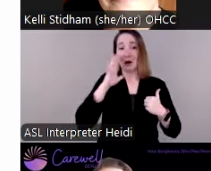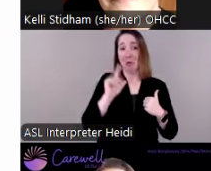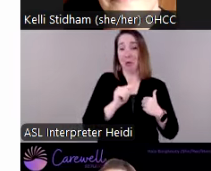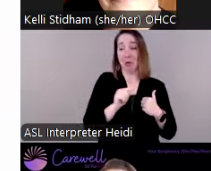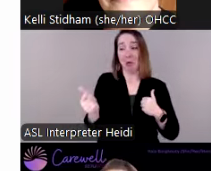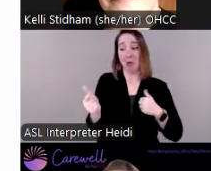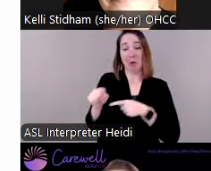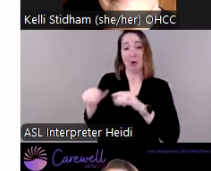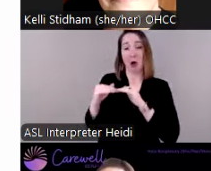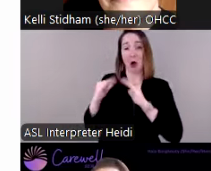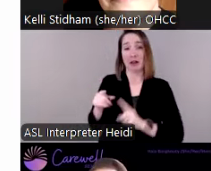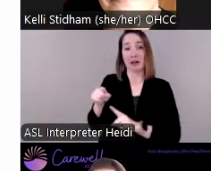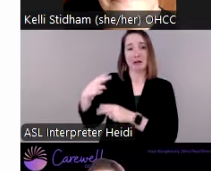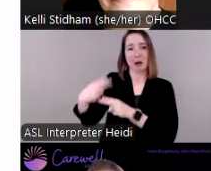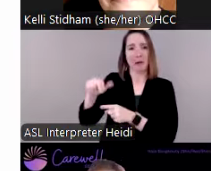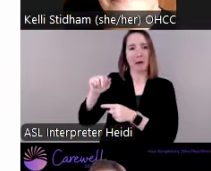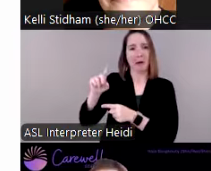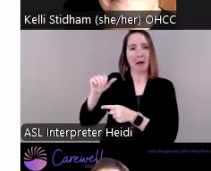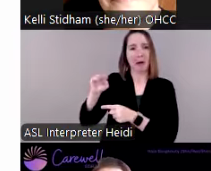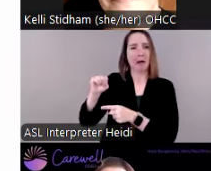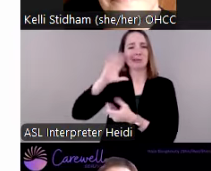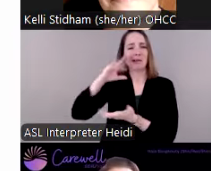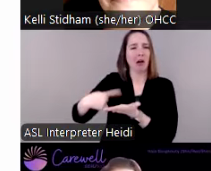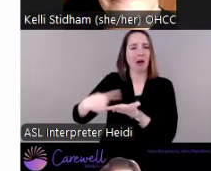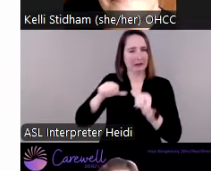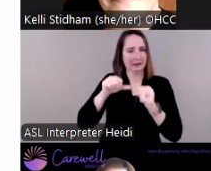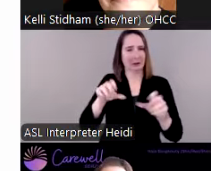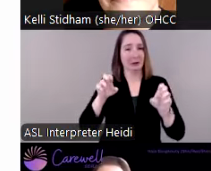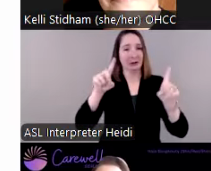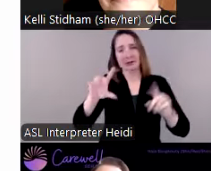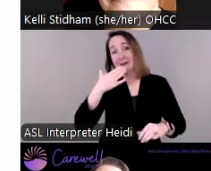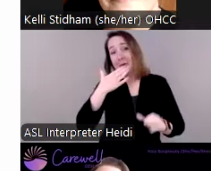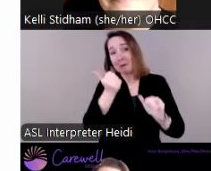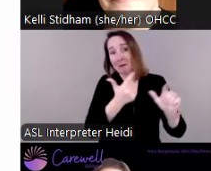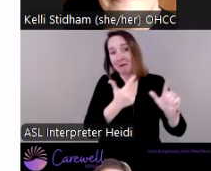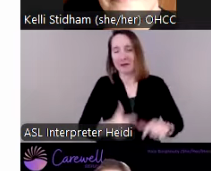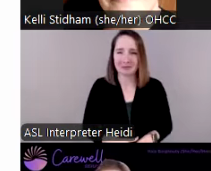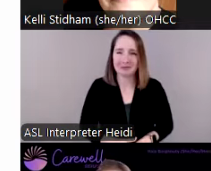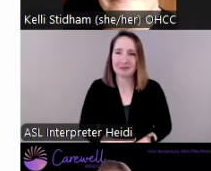to my colleague Adam uh to talk about continuing education. Thank you